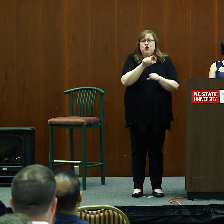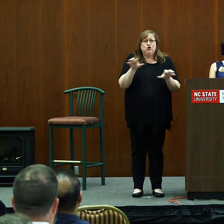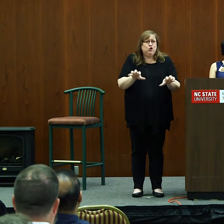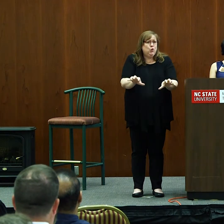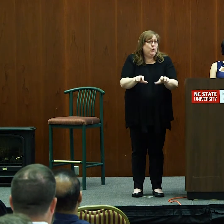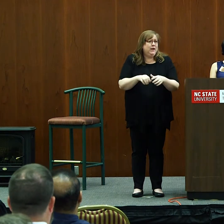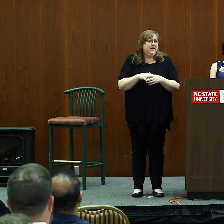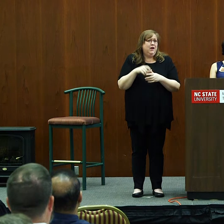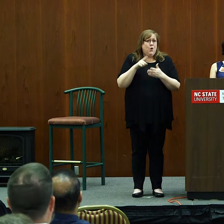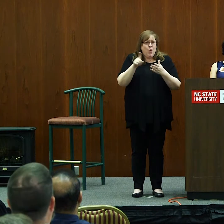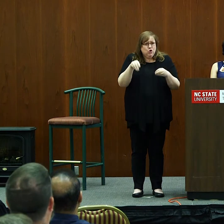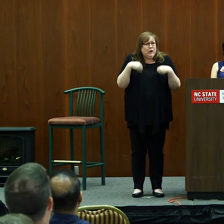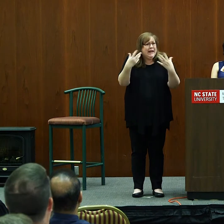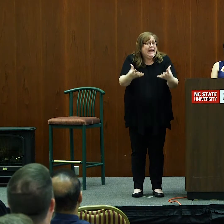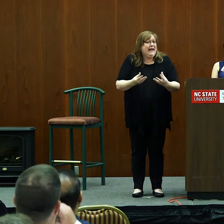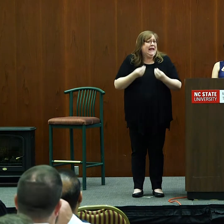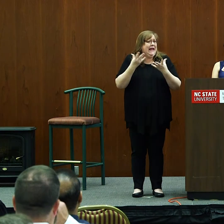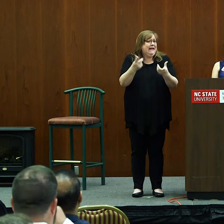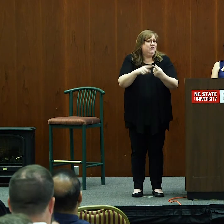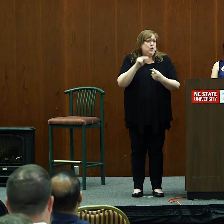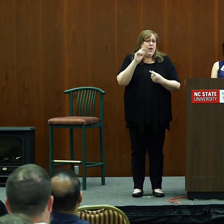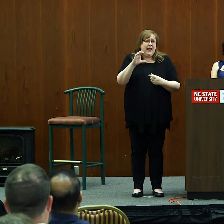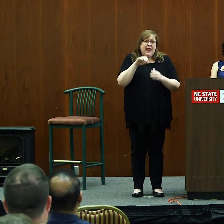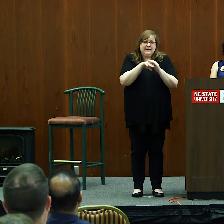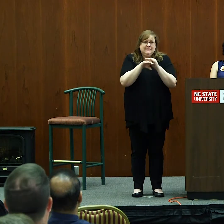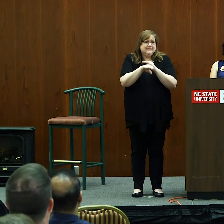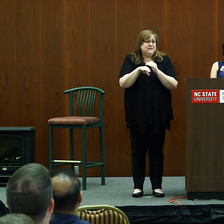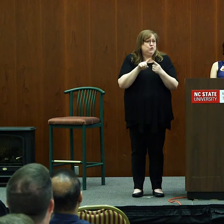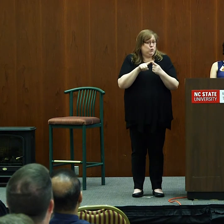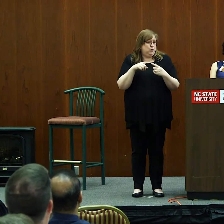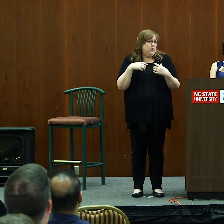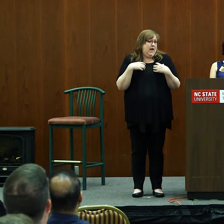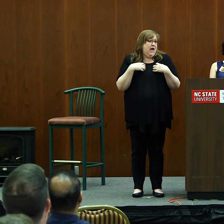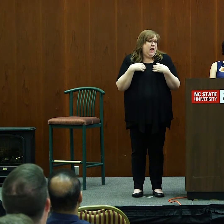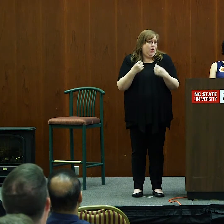North Carolinians access to health care. And thank you for allowing me to share